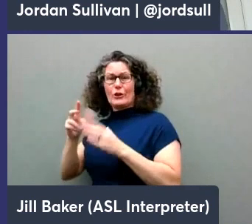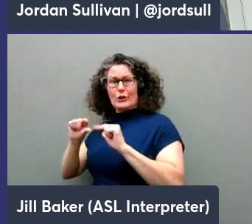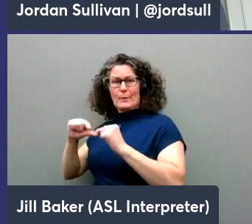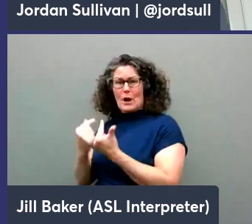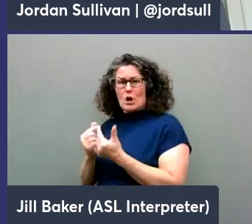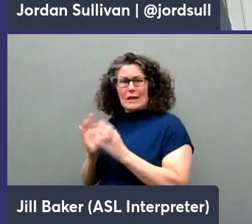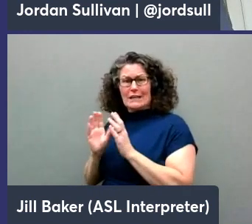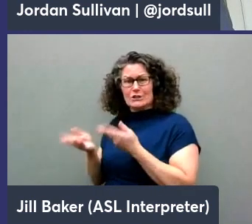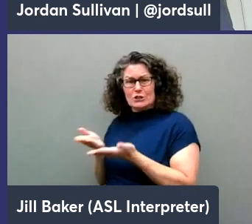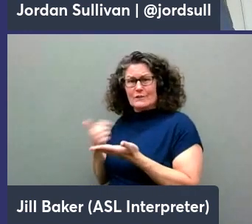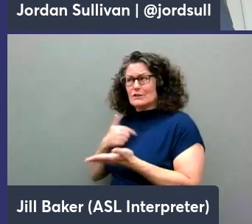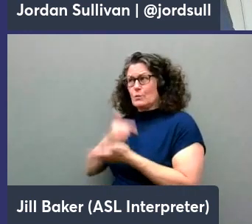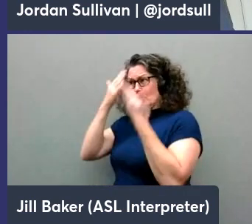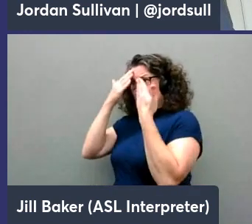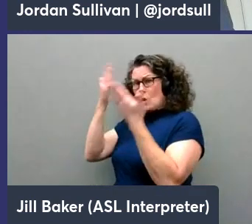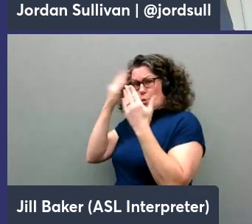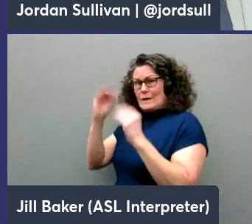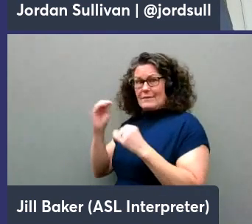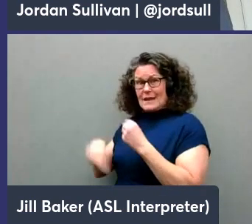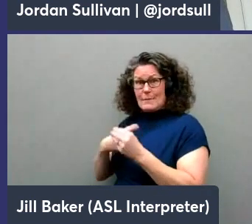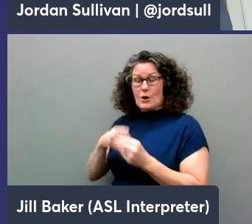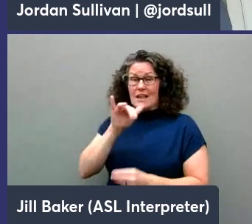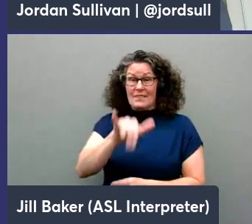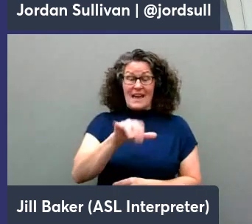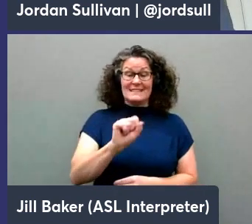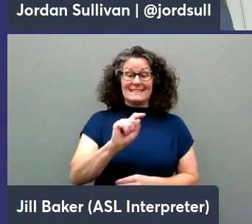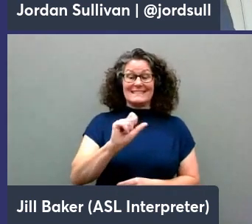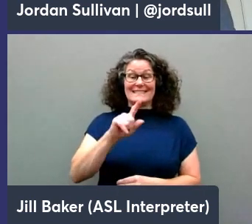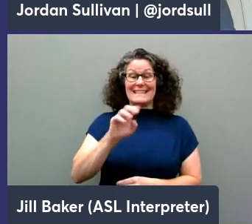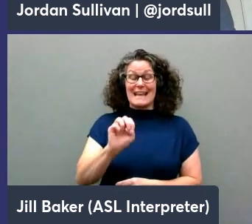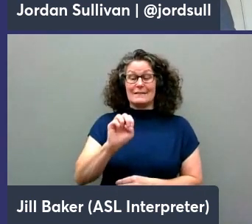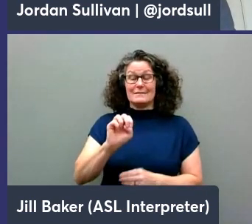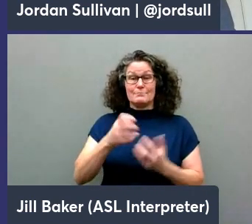And this state machine certainly has no awareness of the Lambda function.